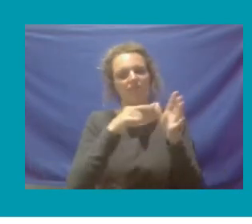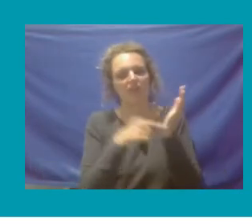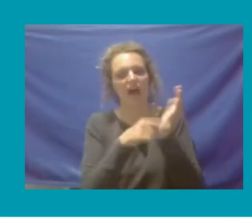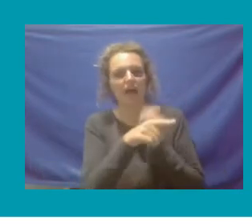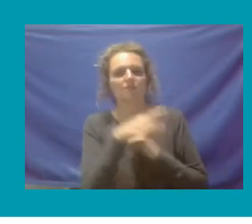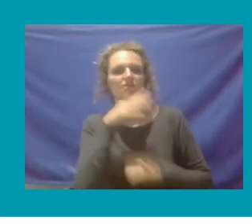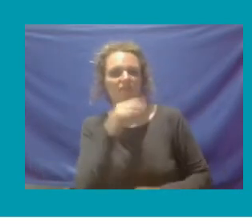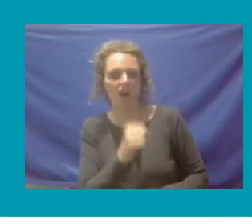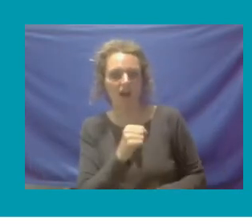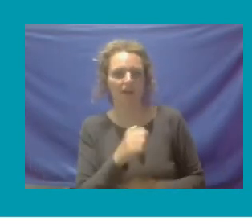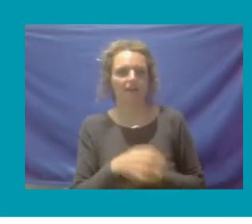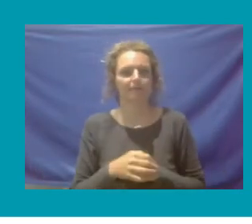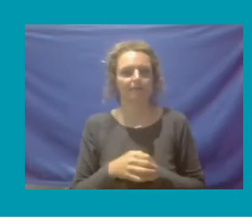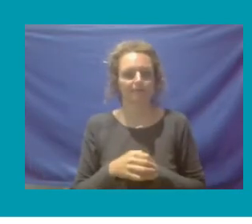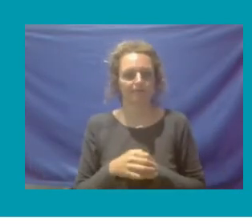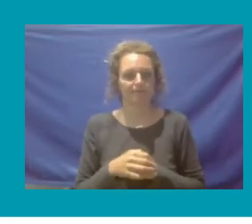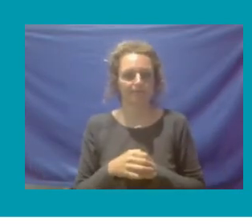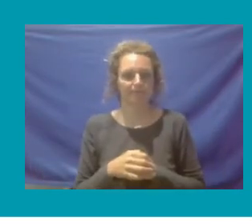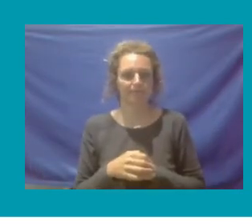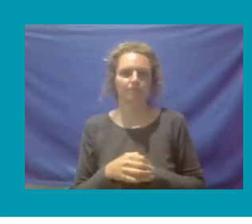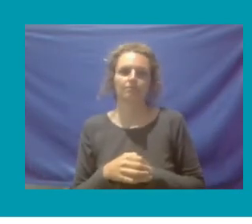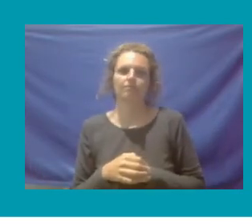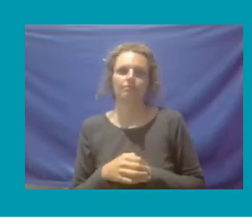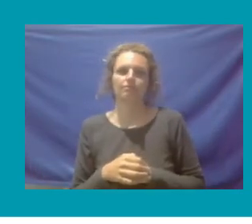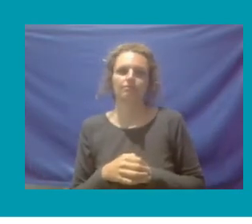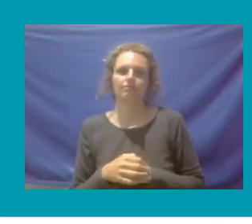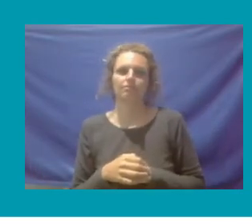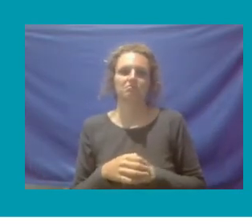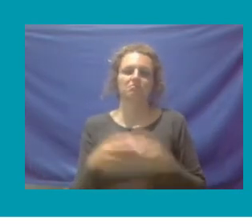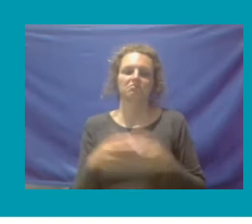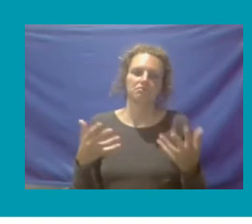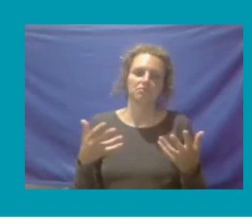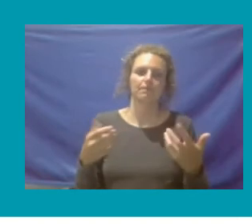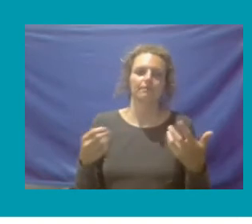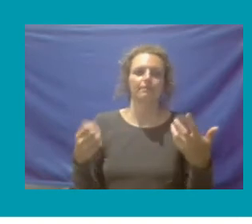How do we know this offers specifically what disabled people need